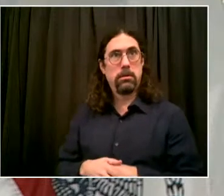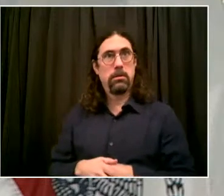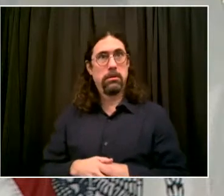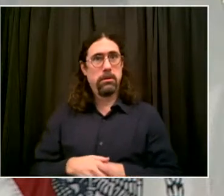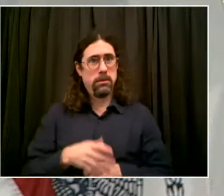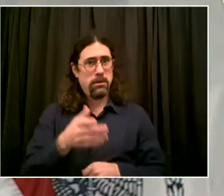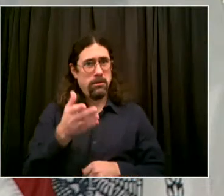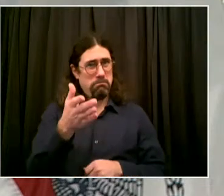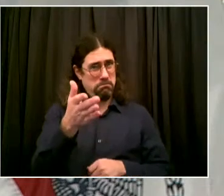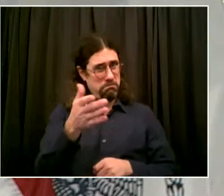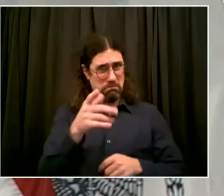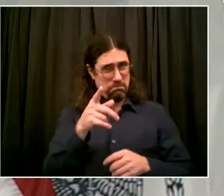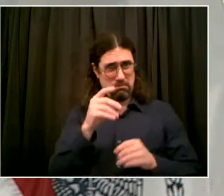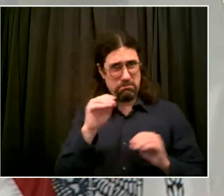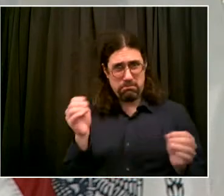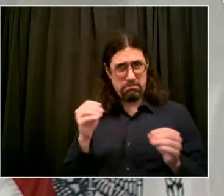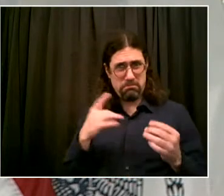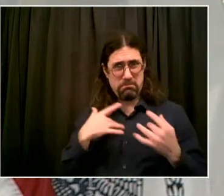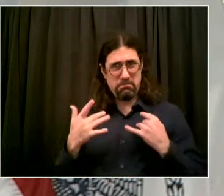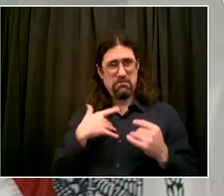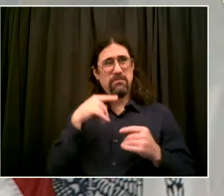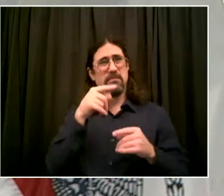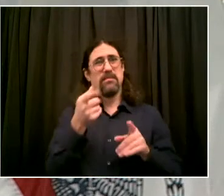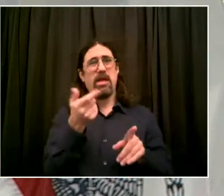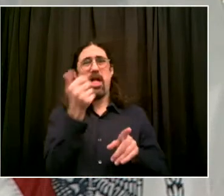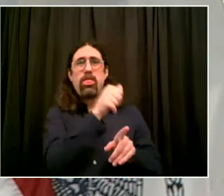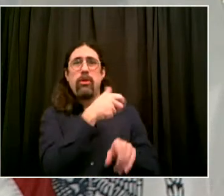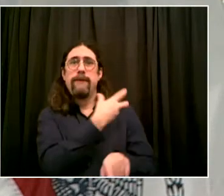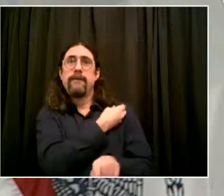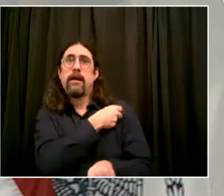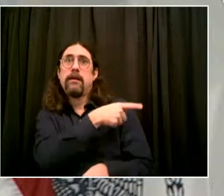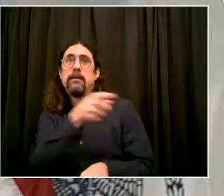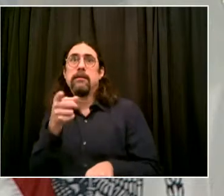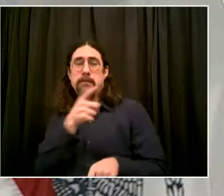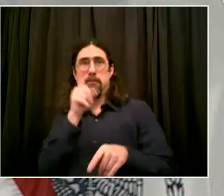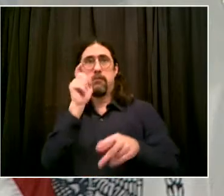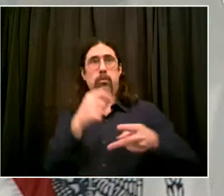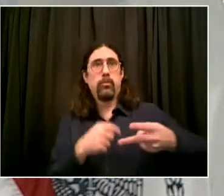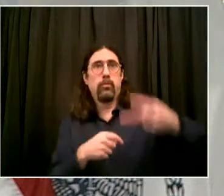THEY ARE GETTING IT TO SOME KIND OF OBSTACLE OR